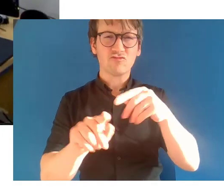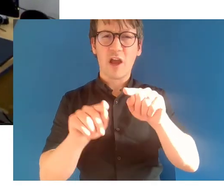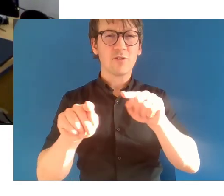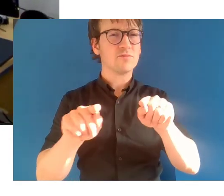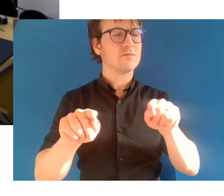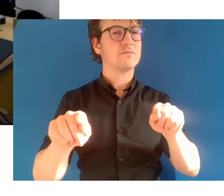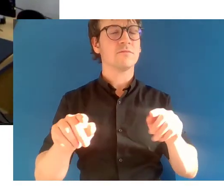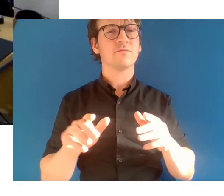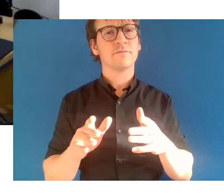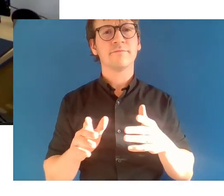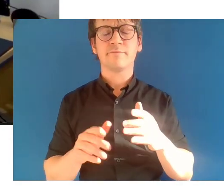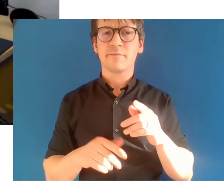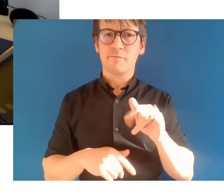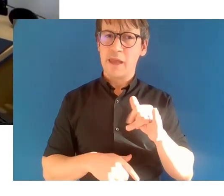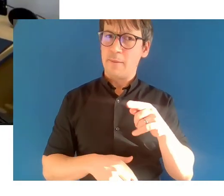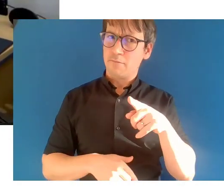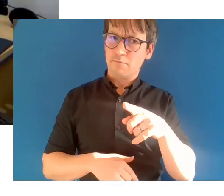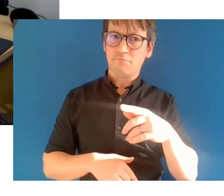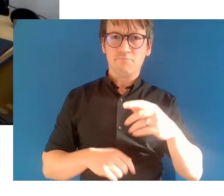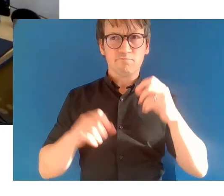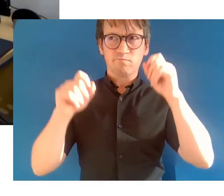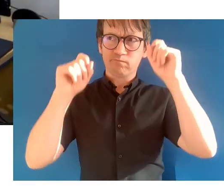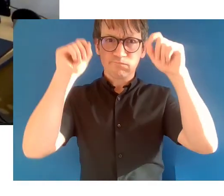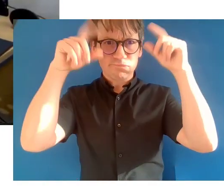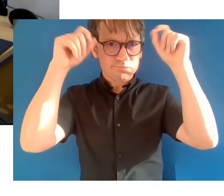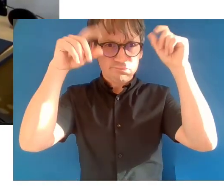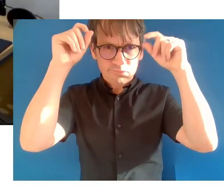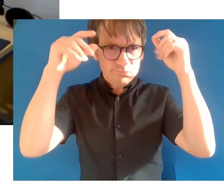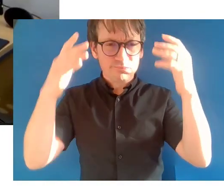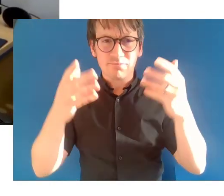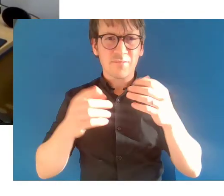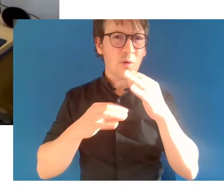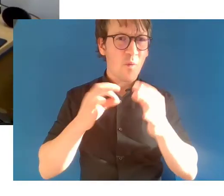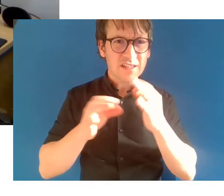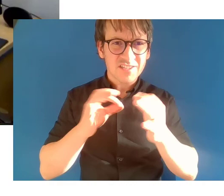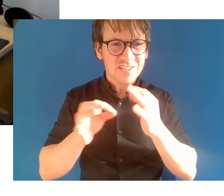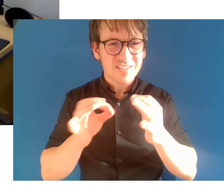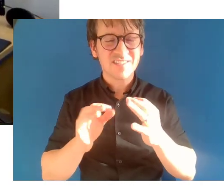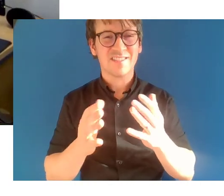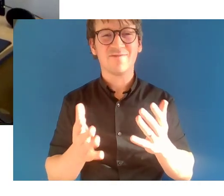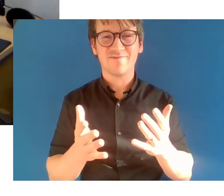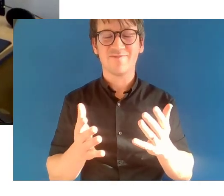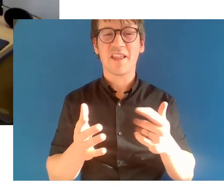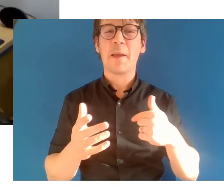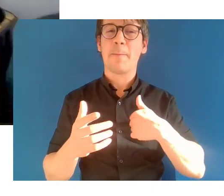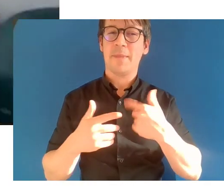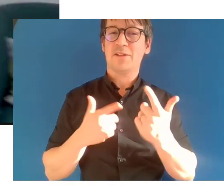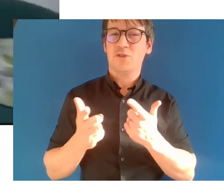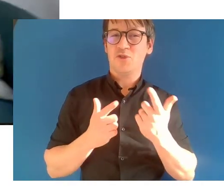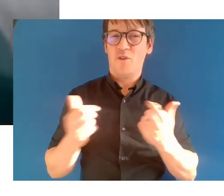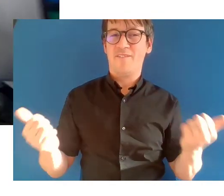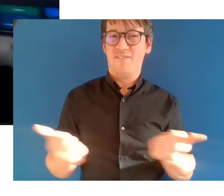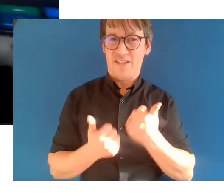So I'm sure you've got a lot of questions, so I'm going to end the tour now and go on